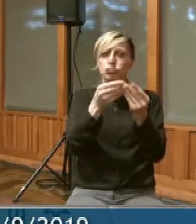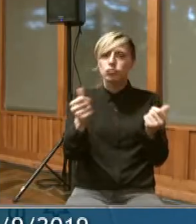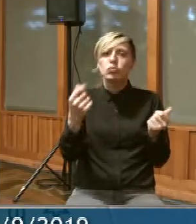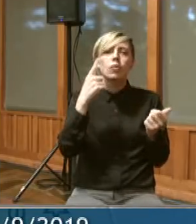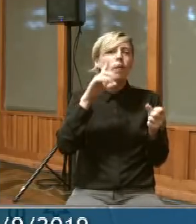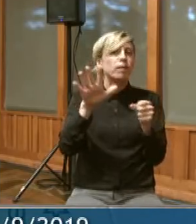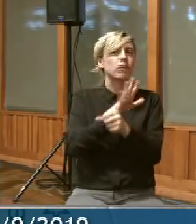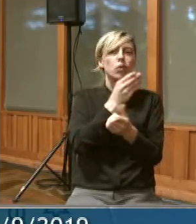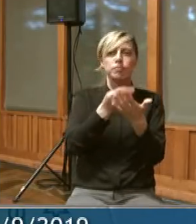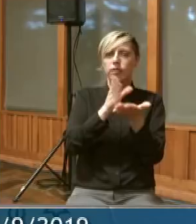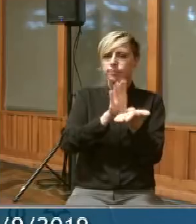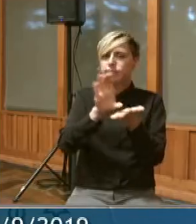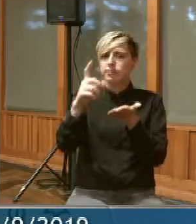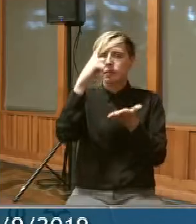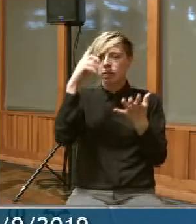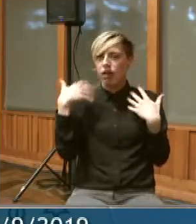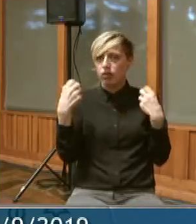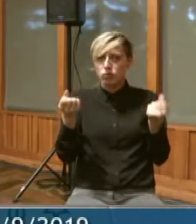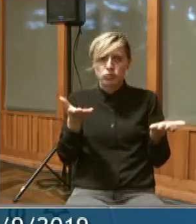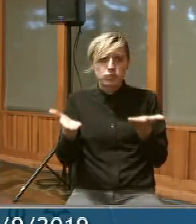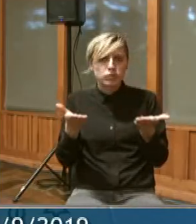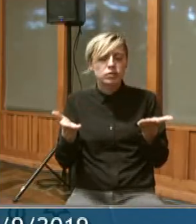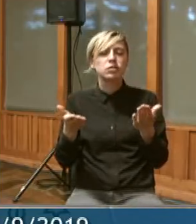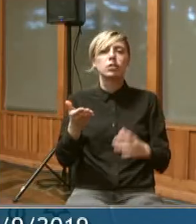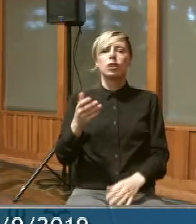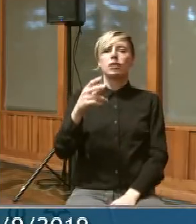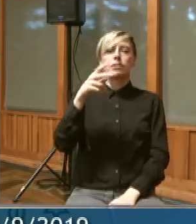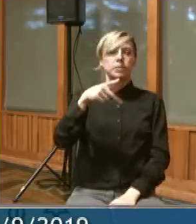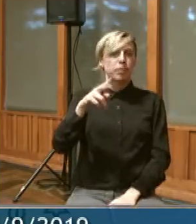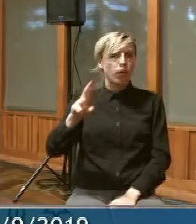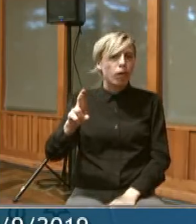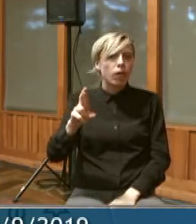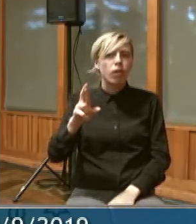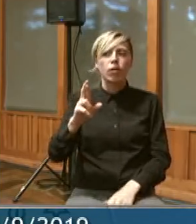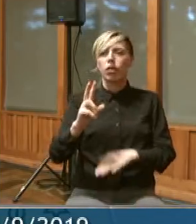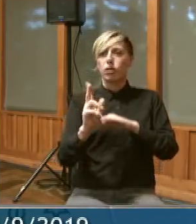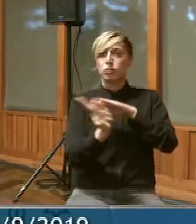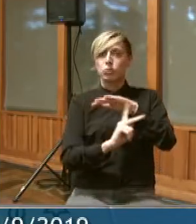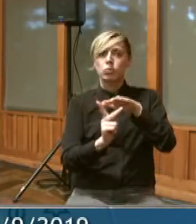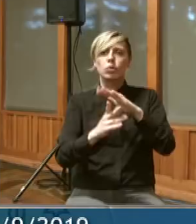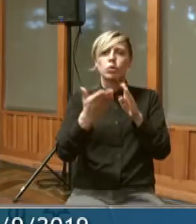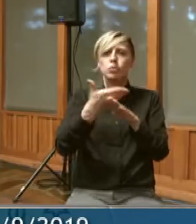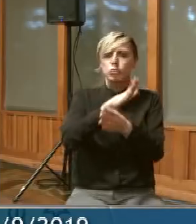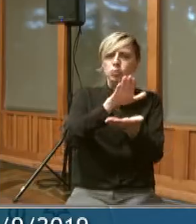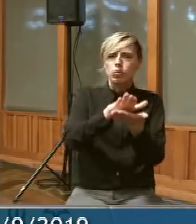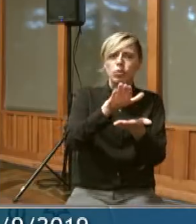BUDGET AND SAY MARY KING AN ECONOMIST JUST WROTE THE BAY WE CAN EXPAND TO FULLY FUND MENTAL